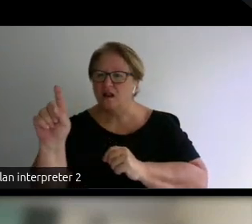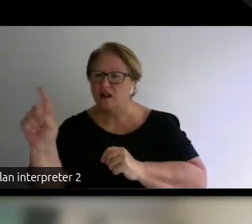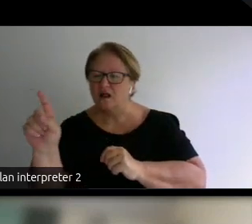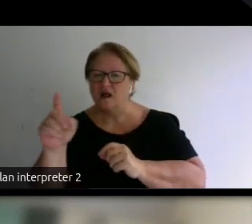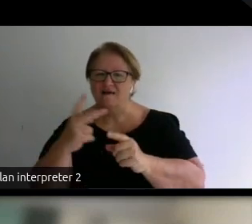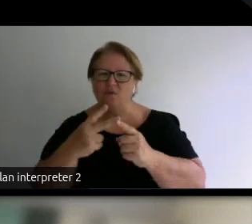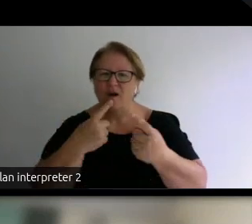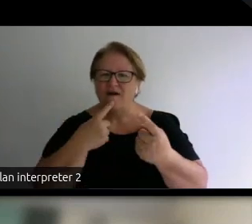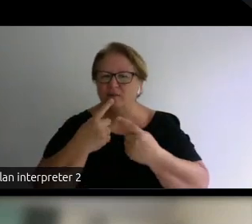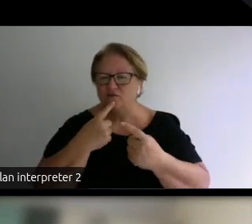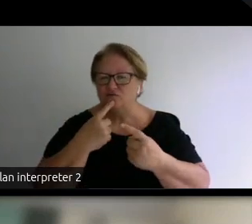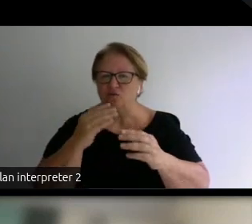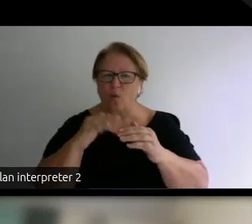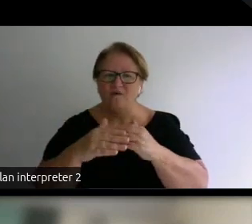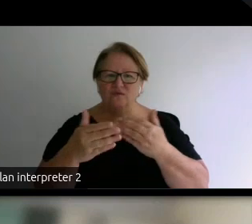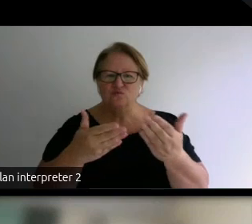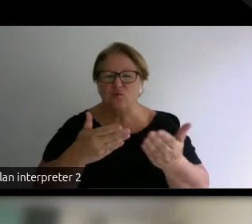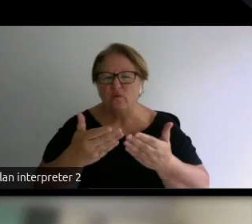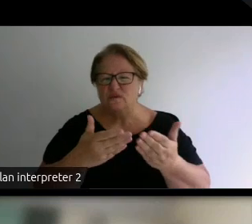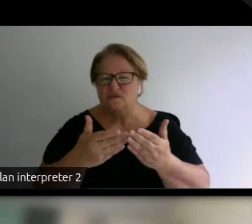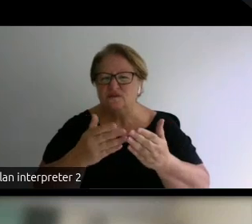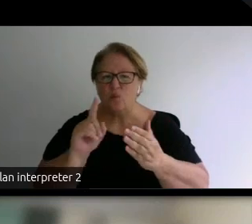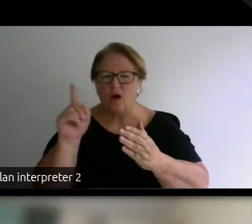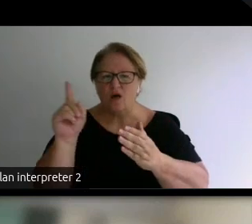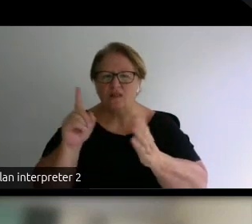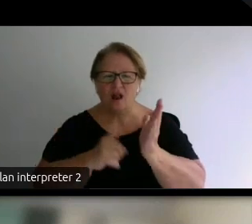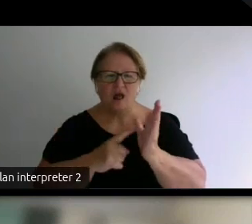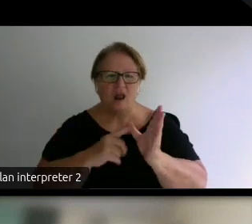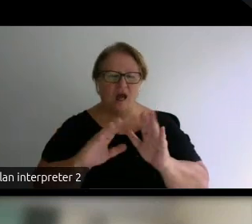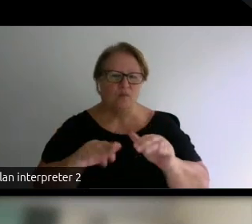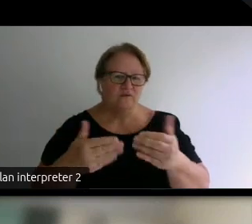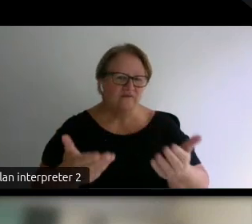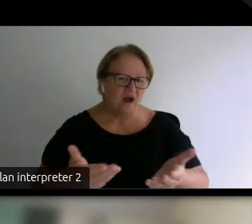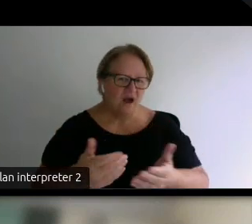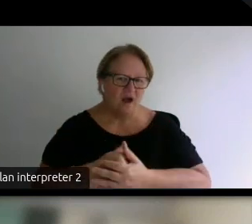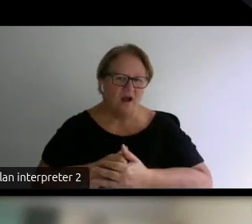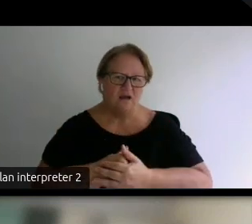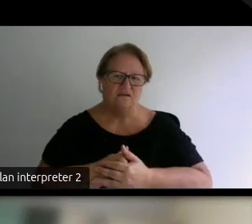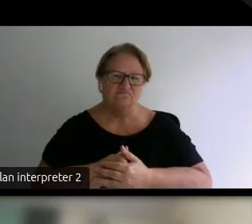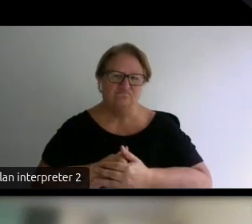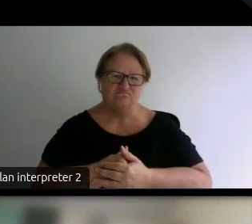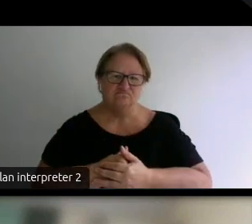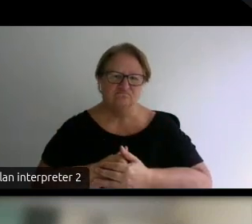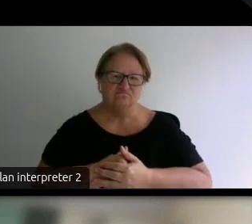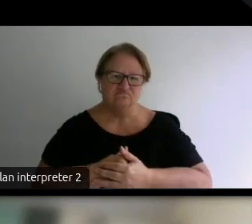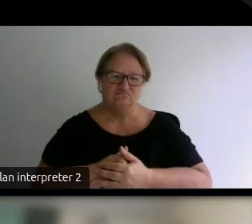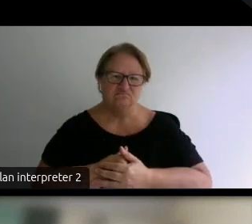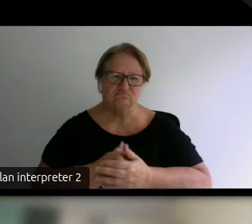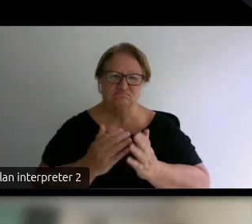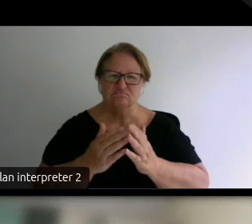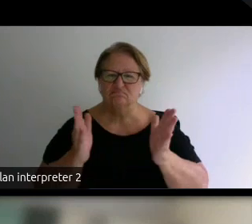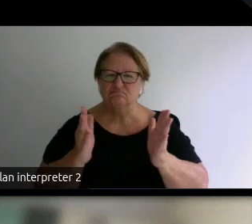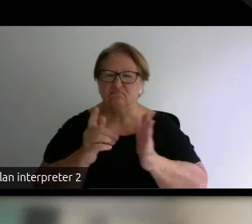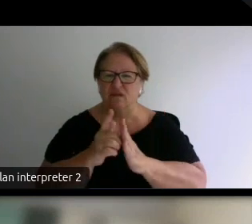about the services that legal aid provides. um legal information about various areas of law,